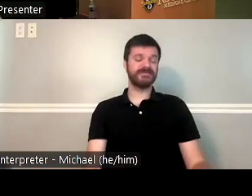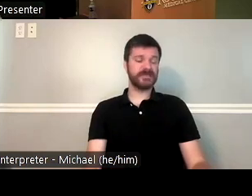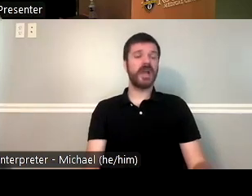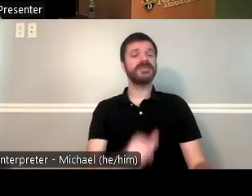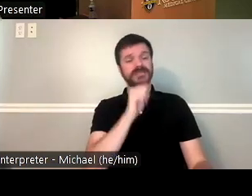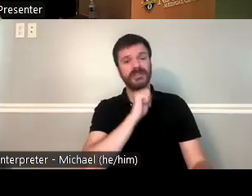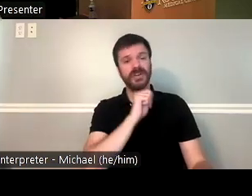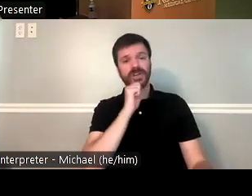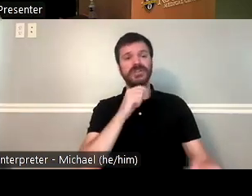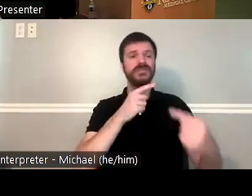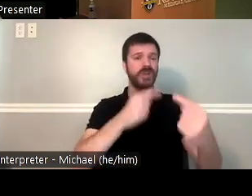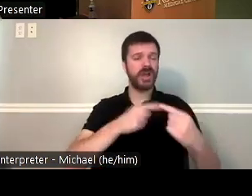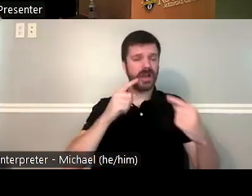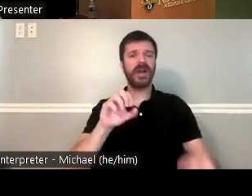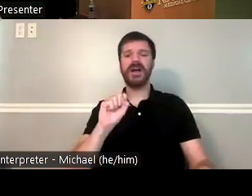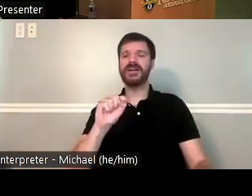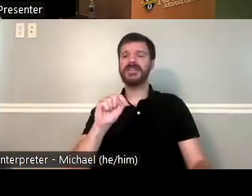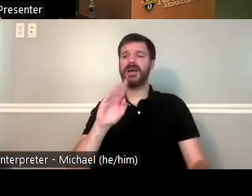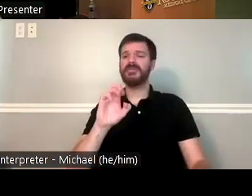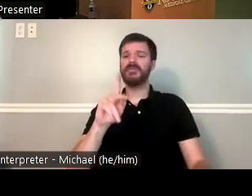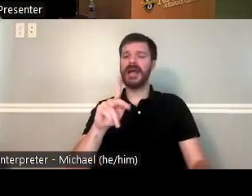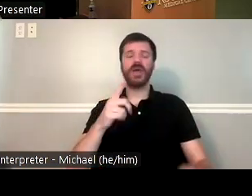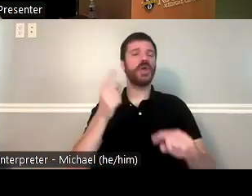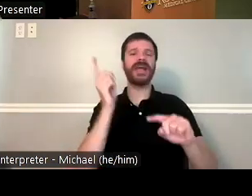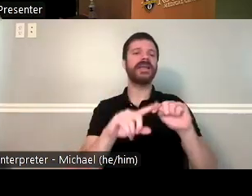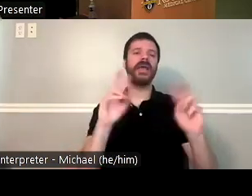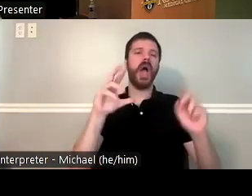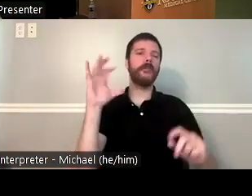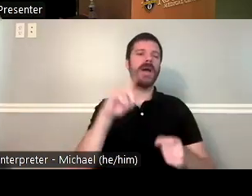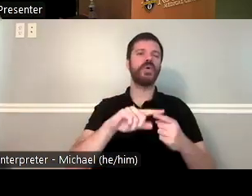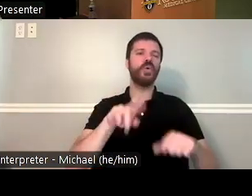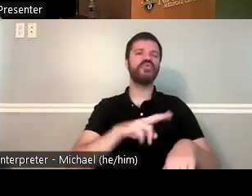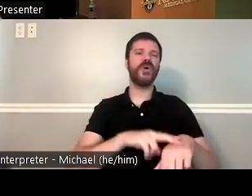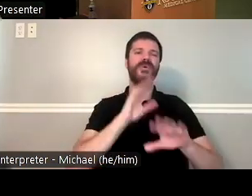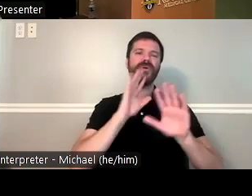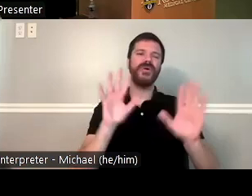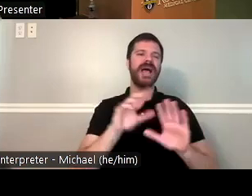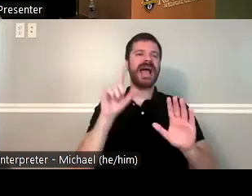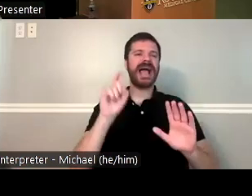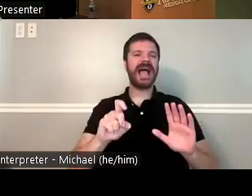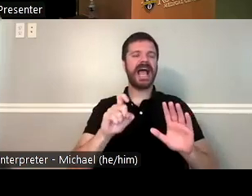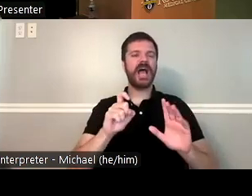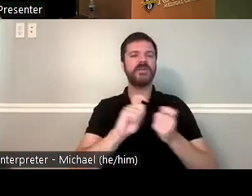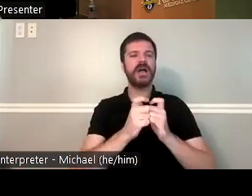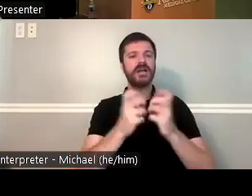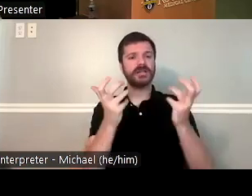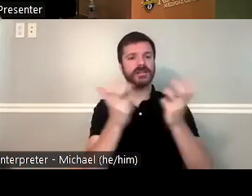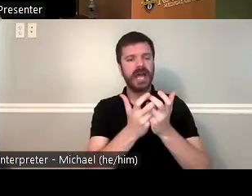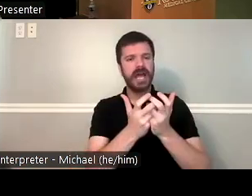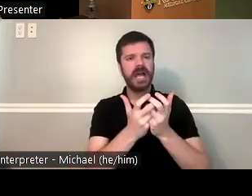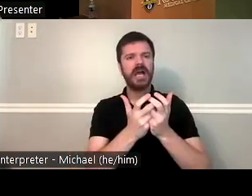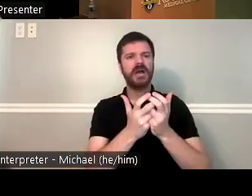setbacks you can't just go back to normal you need to adapt construct a new normal and so what it